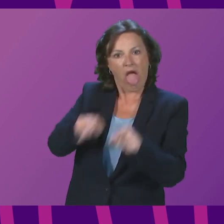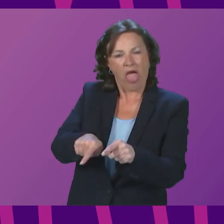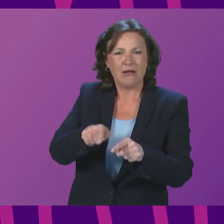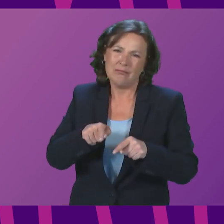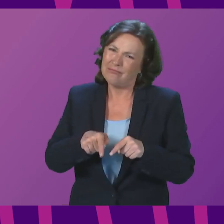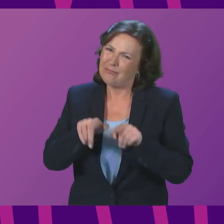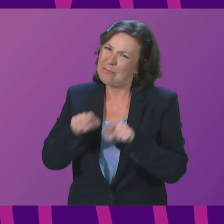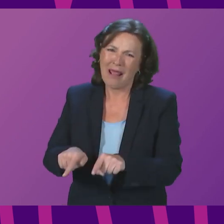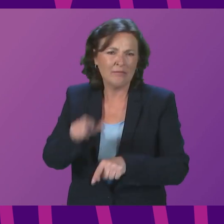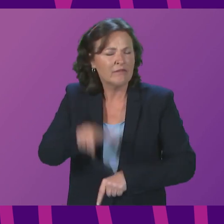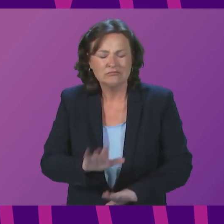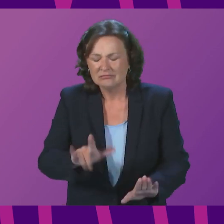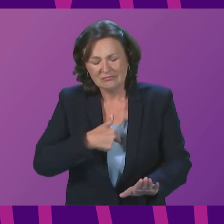I could not be clearer about that.